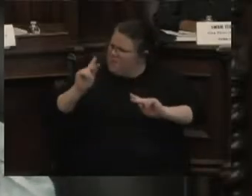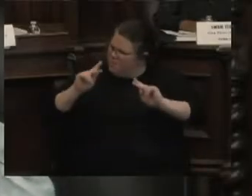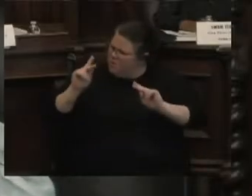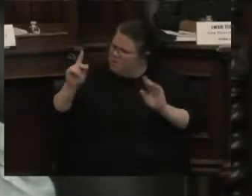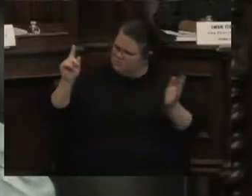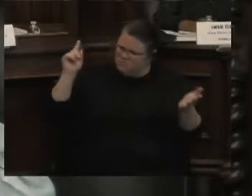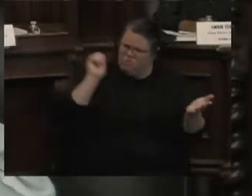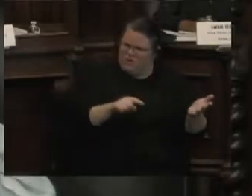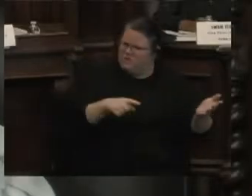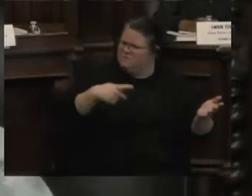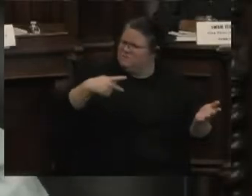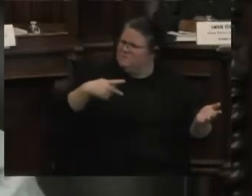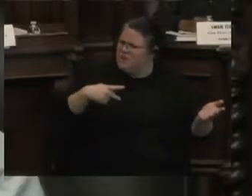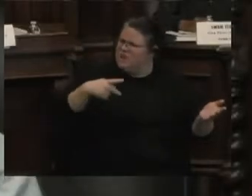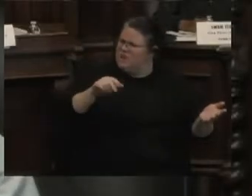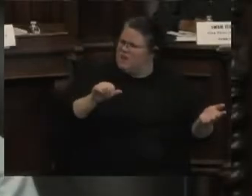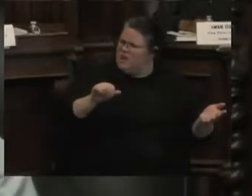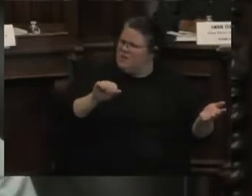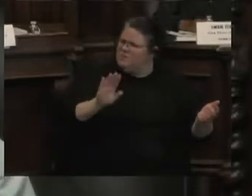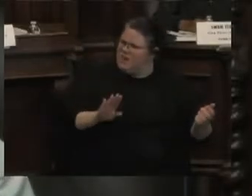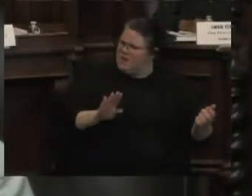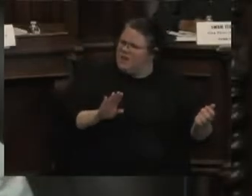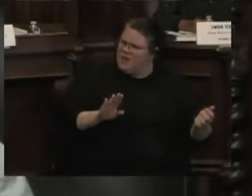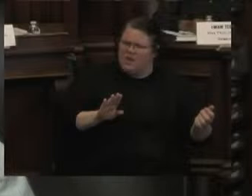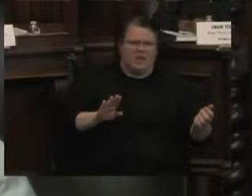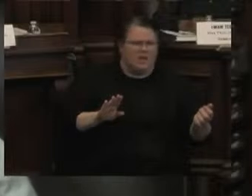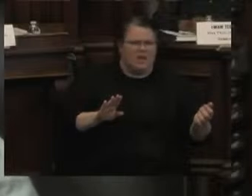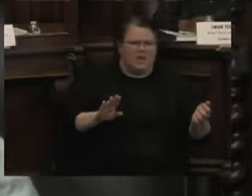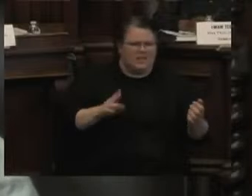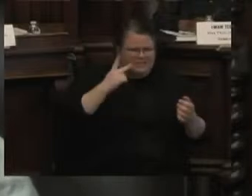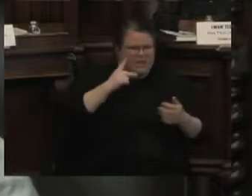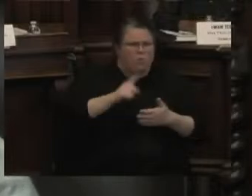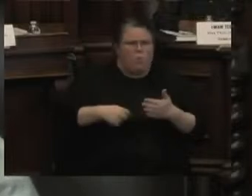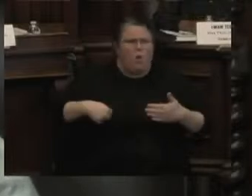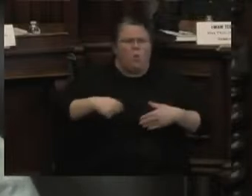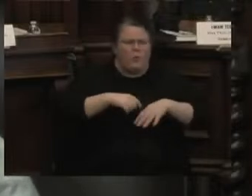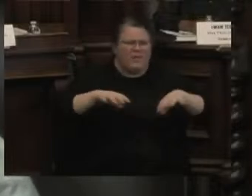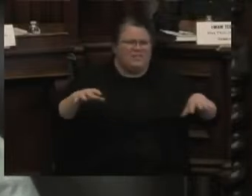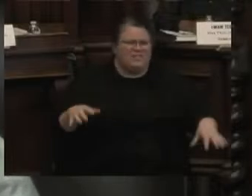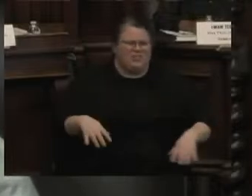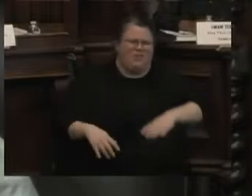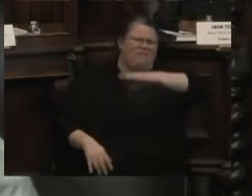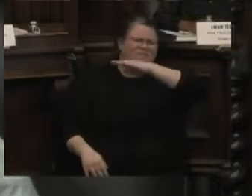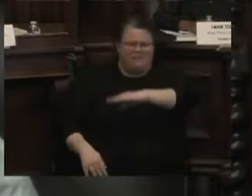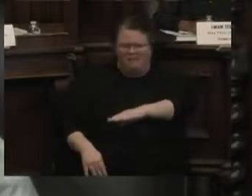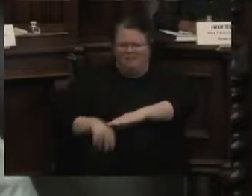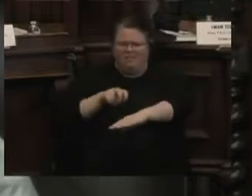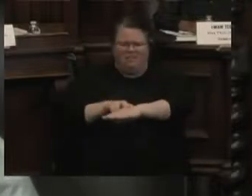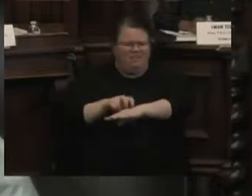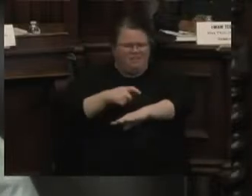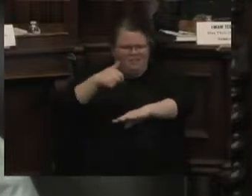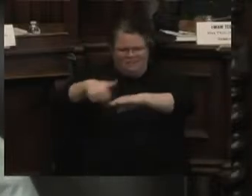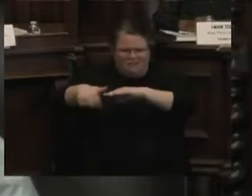how the public responds to